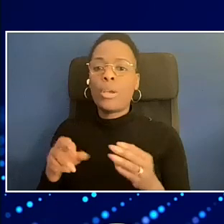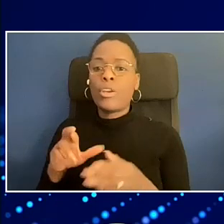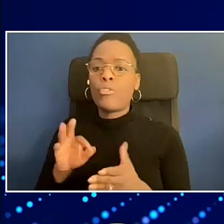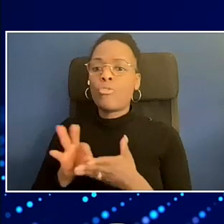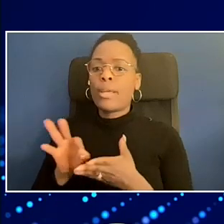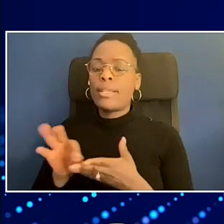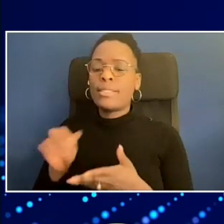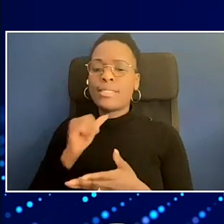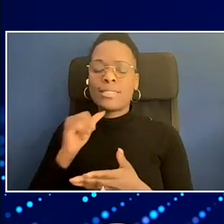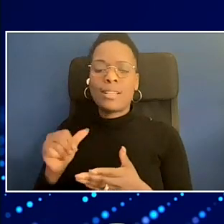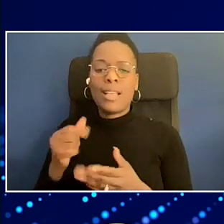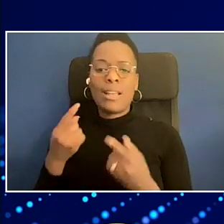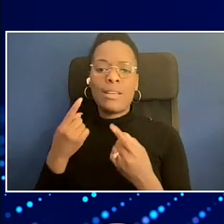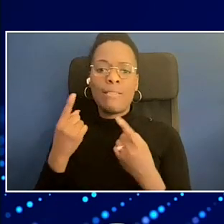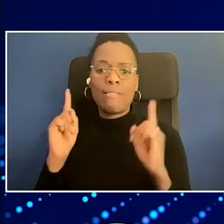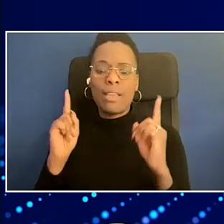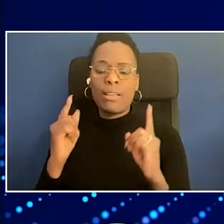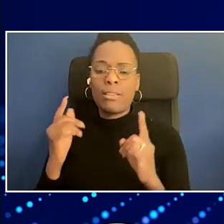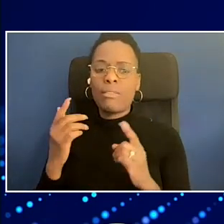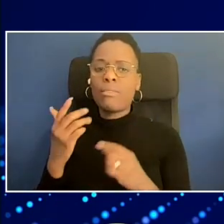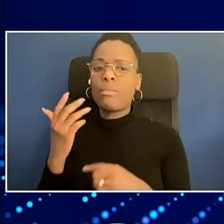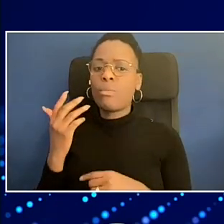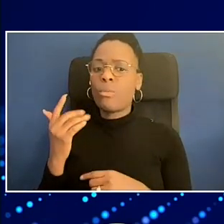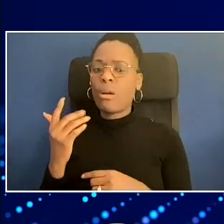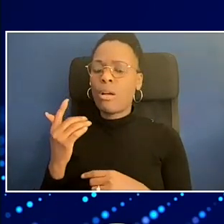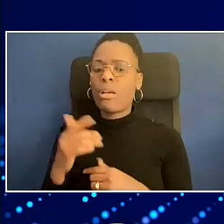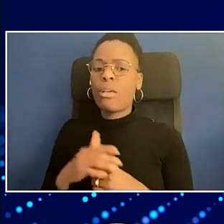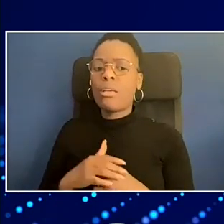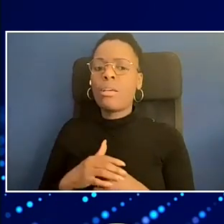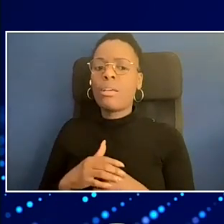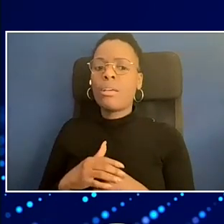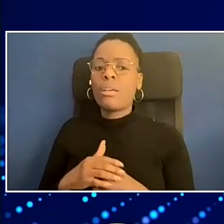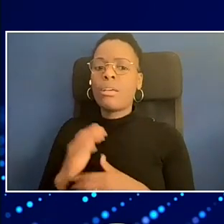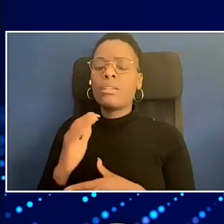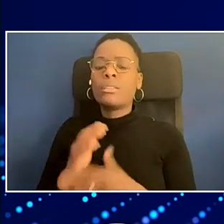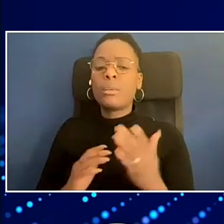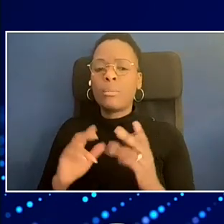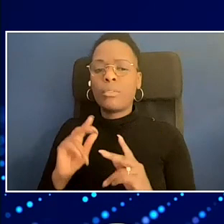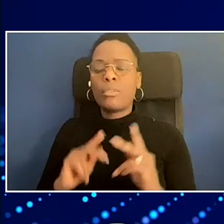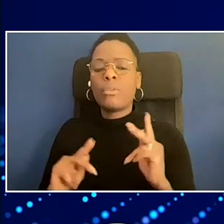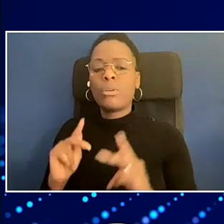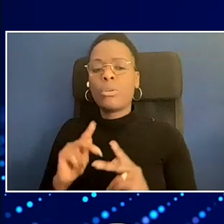even as some of folks, who on the other end of the spectrum of this argument have